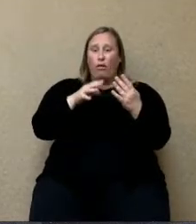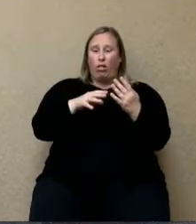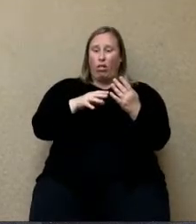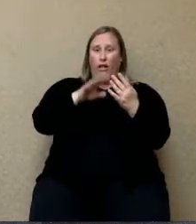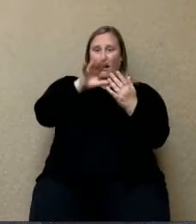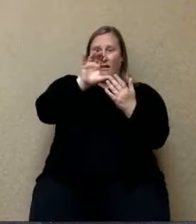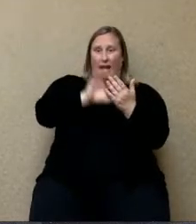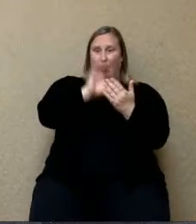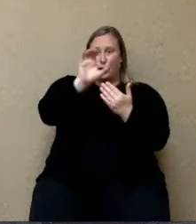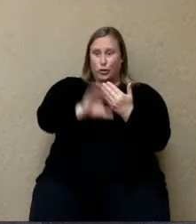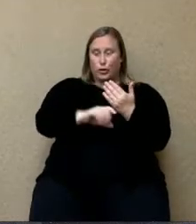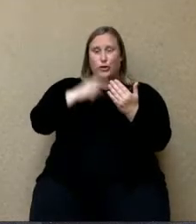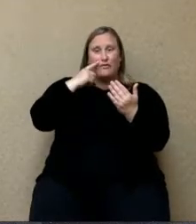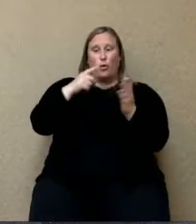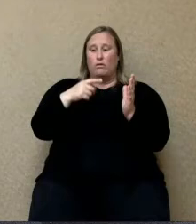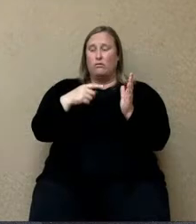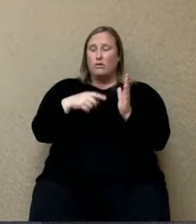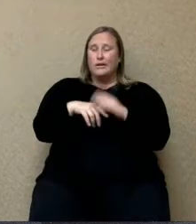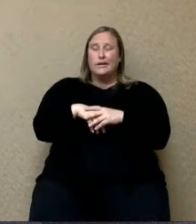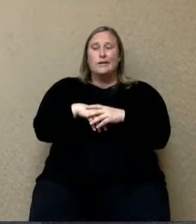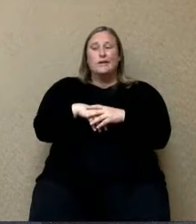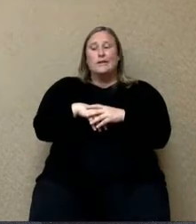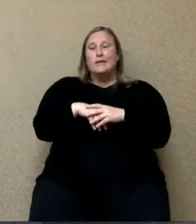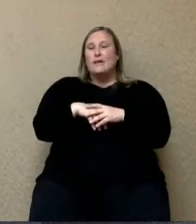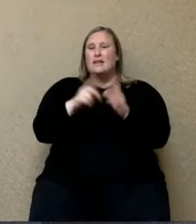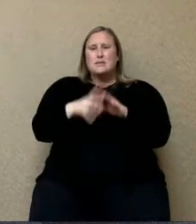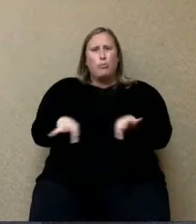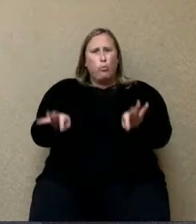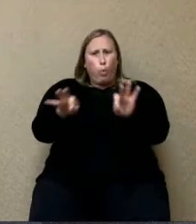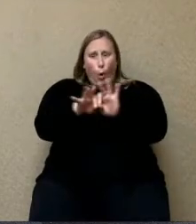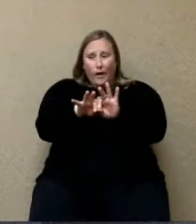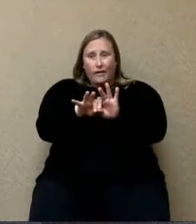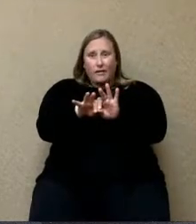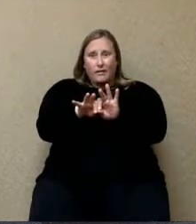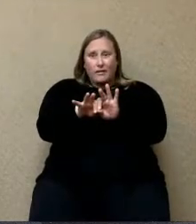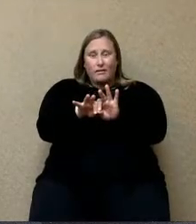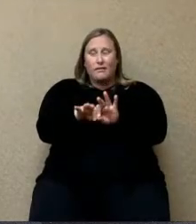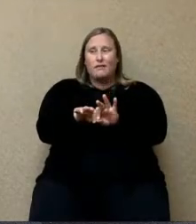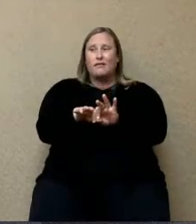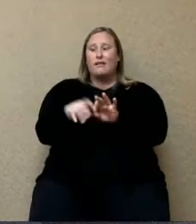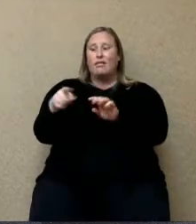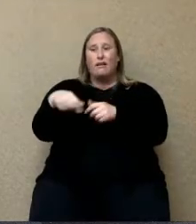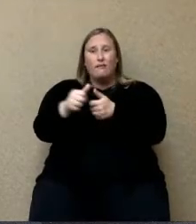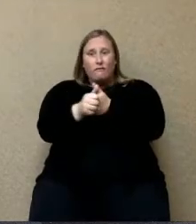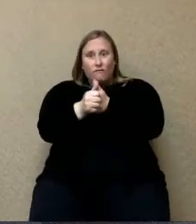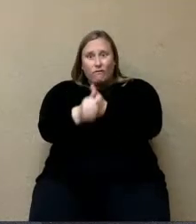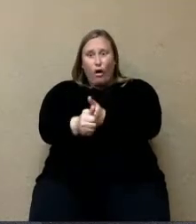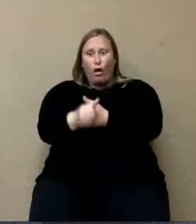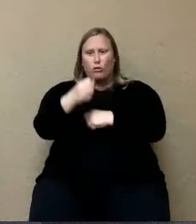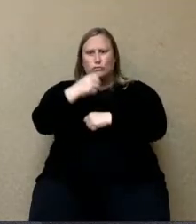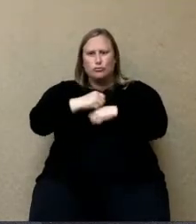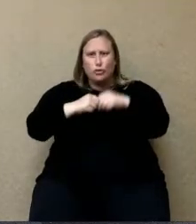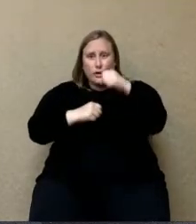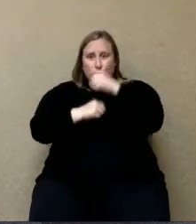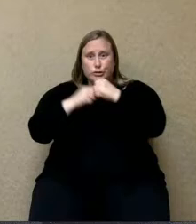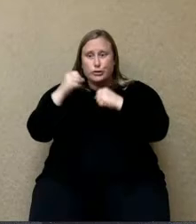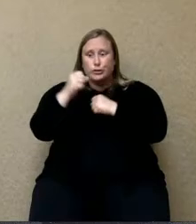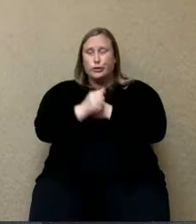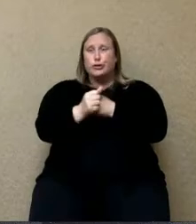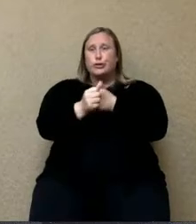so schedules and calendars are important for people with autism. It helps them with structure and team.